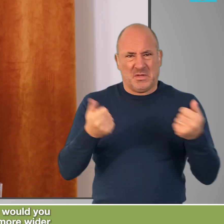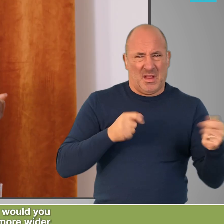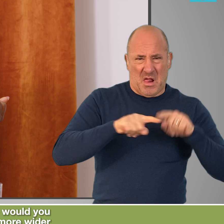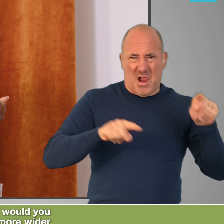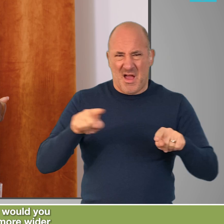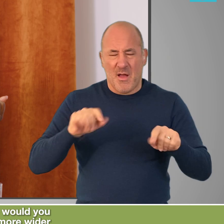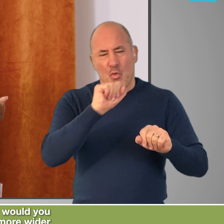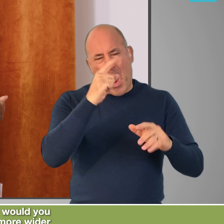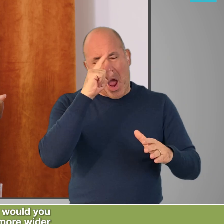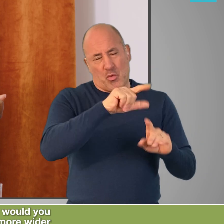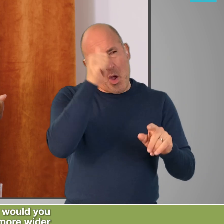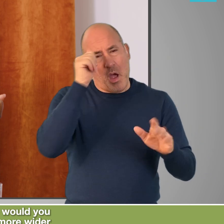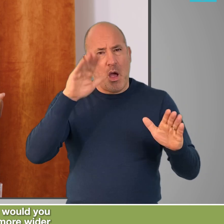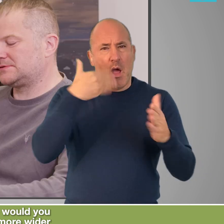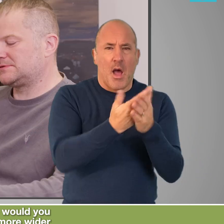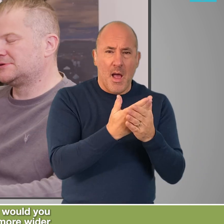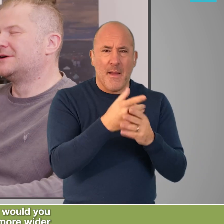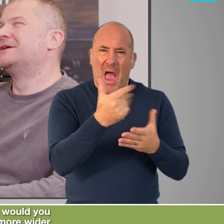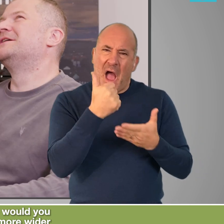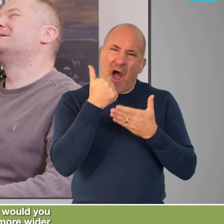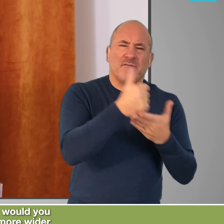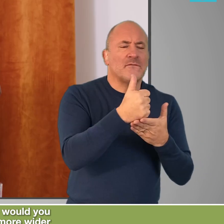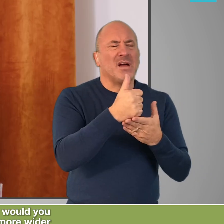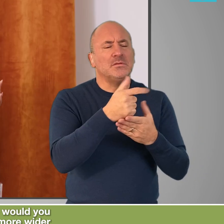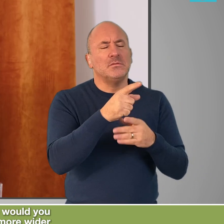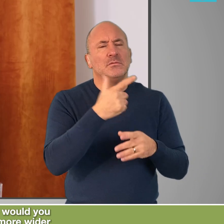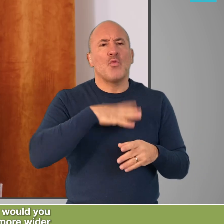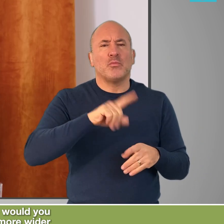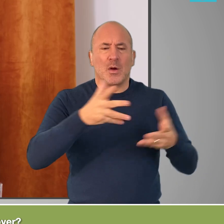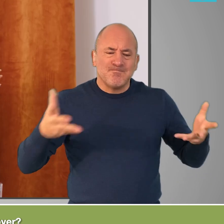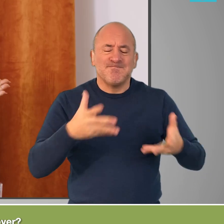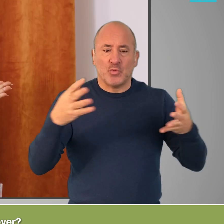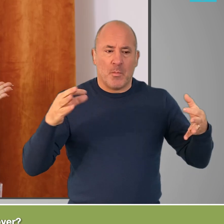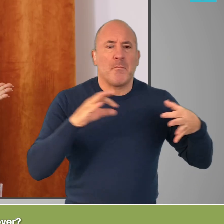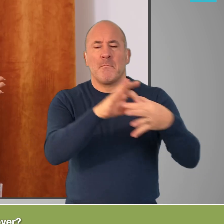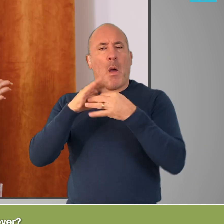what type of advice would you give to enable that more wider sector crossover?